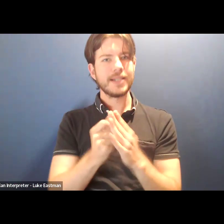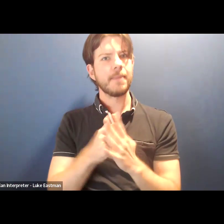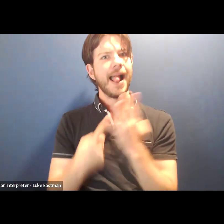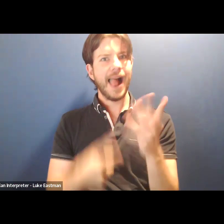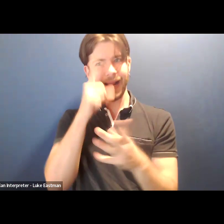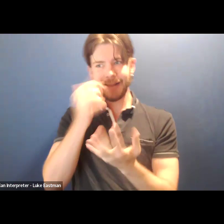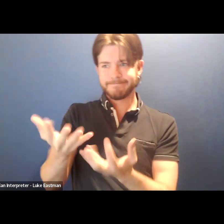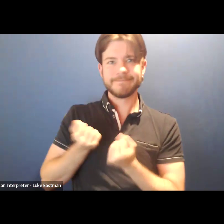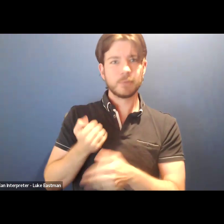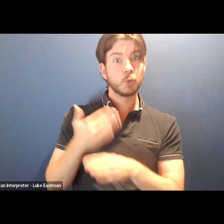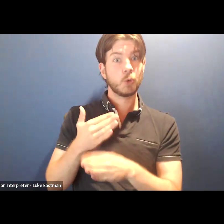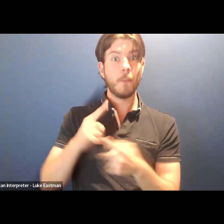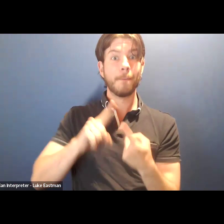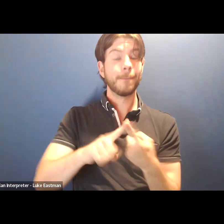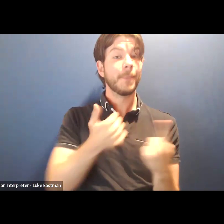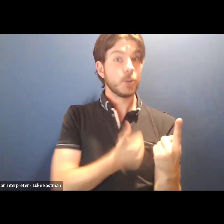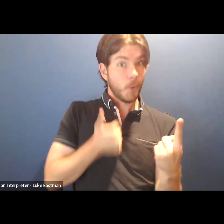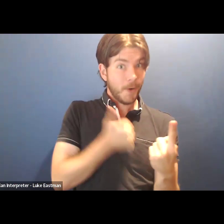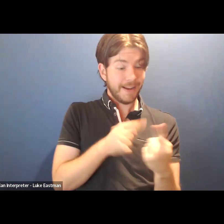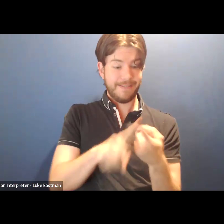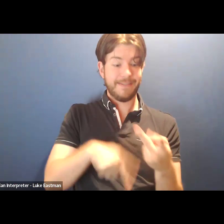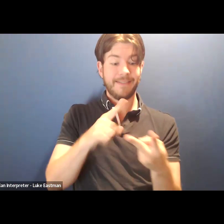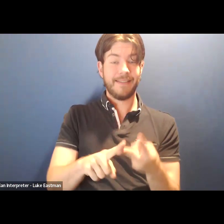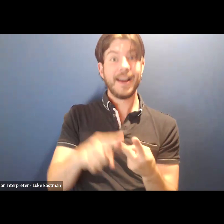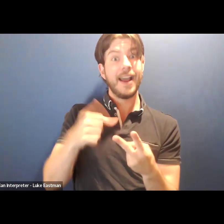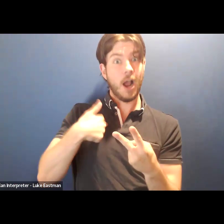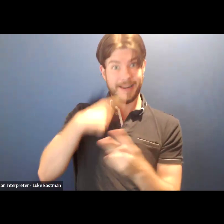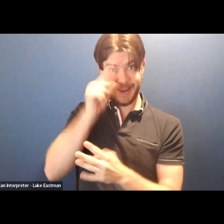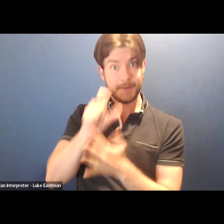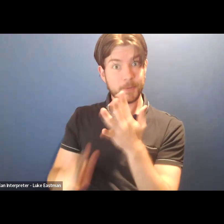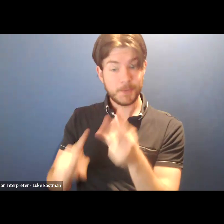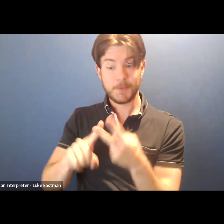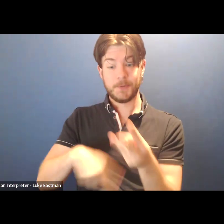that they're good at, and that pay them